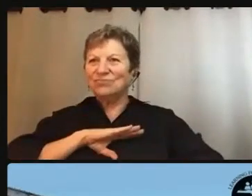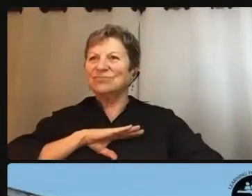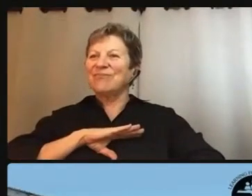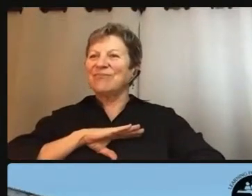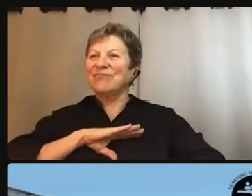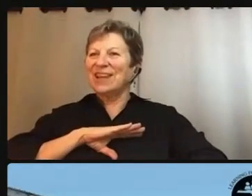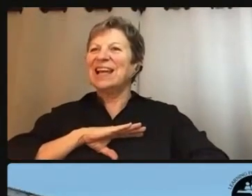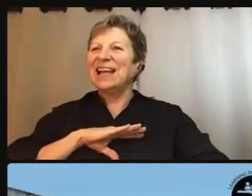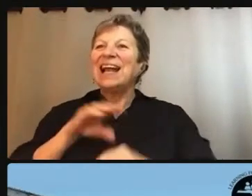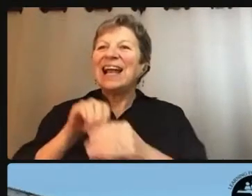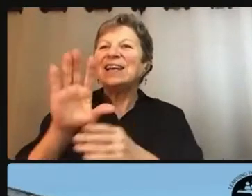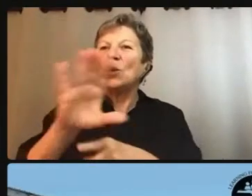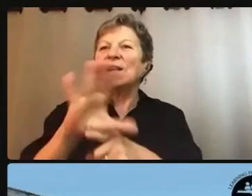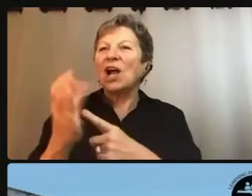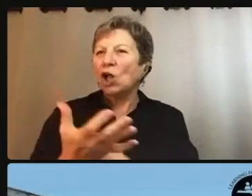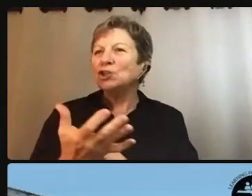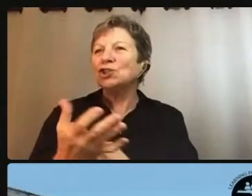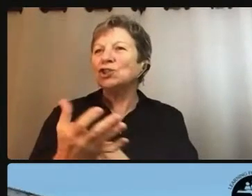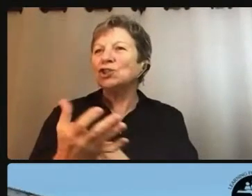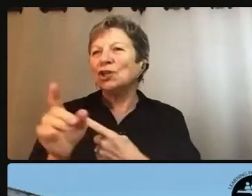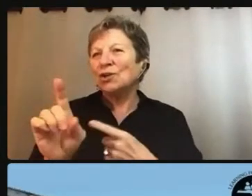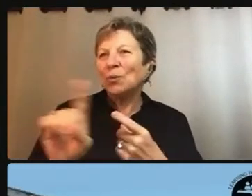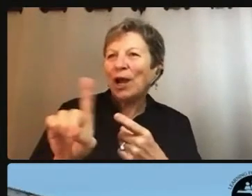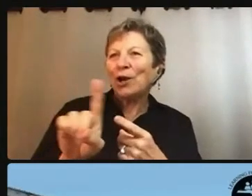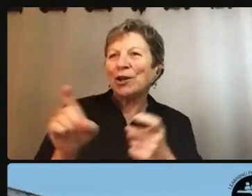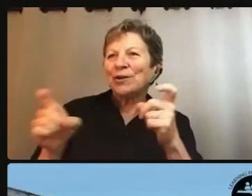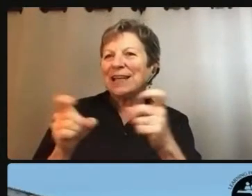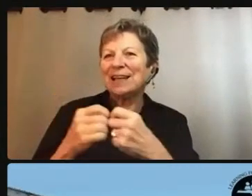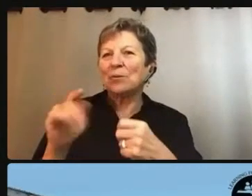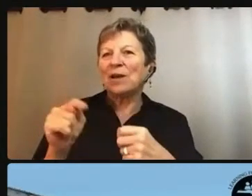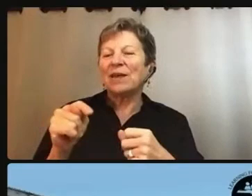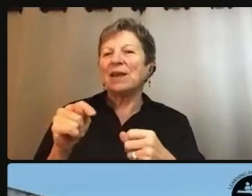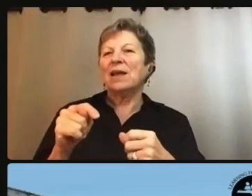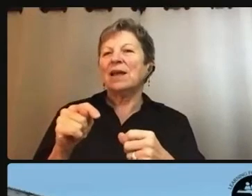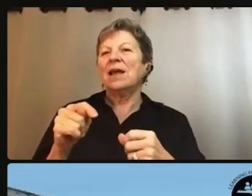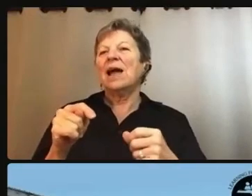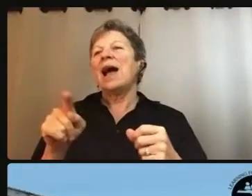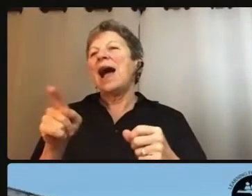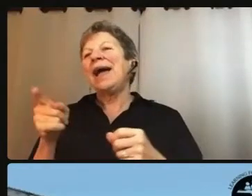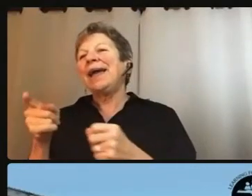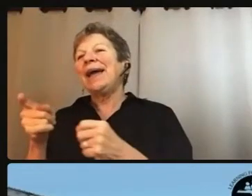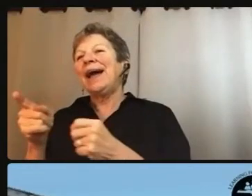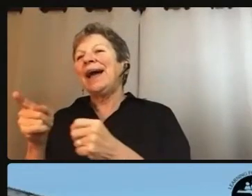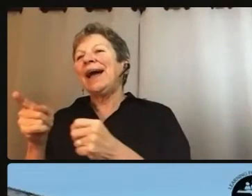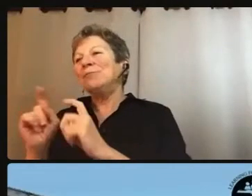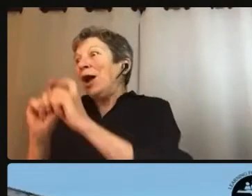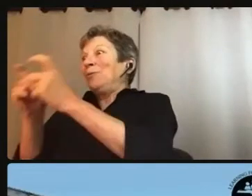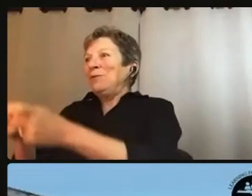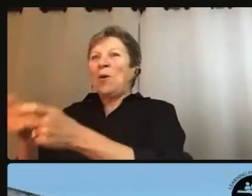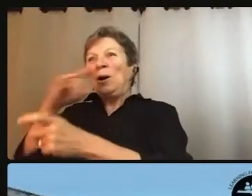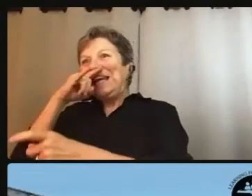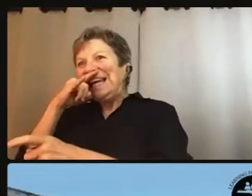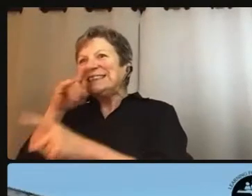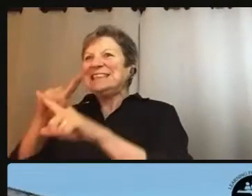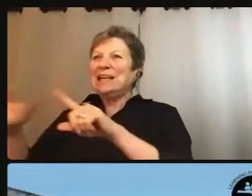WHATEVER IS APPROPRIATE IN